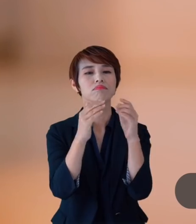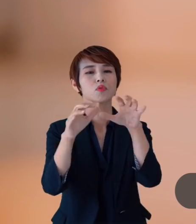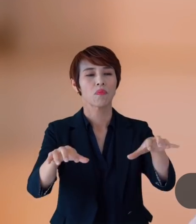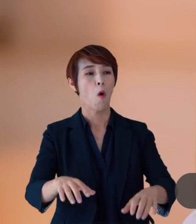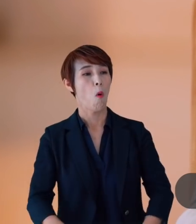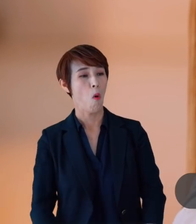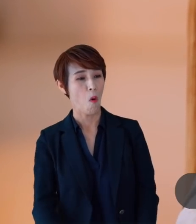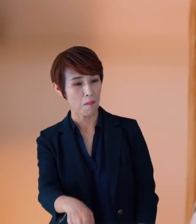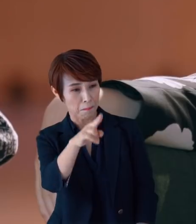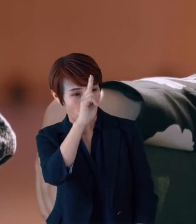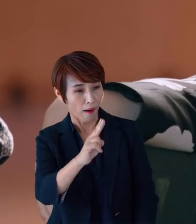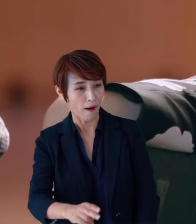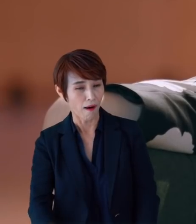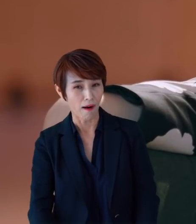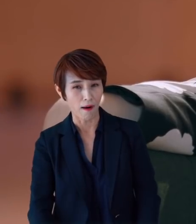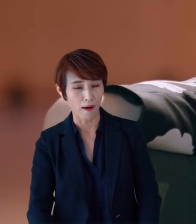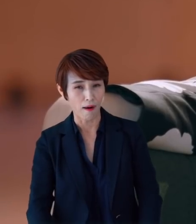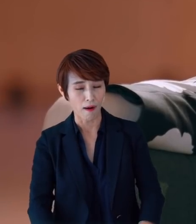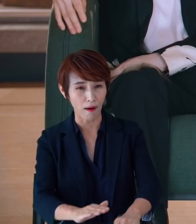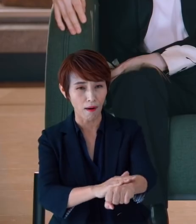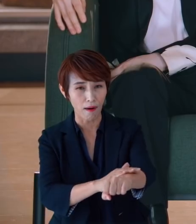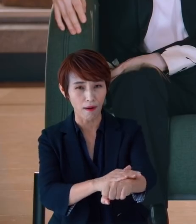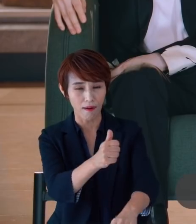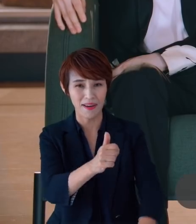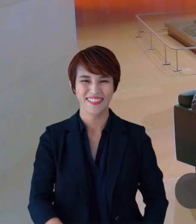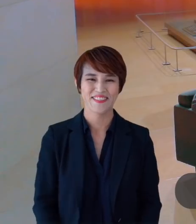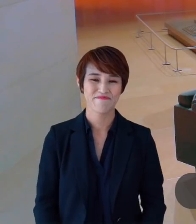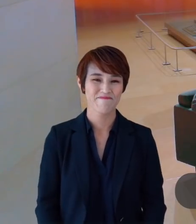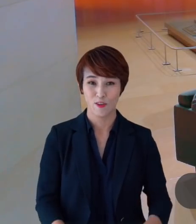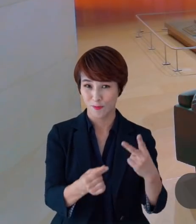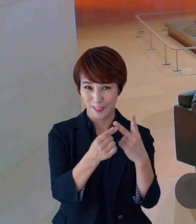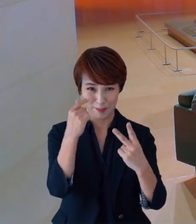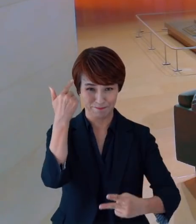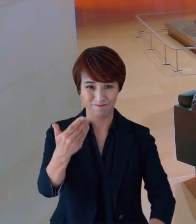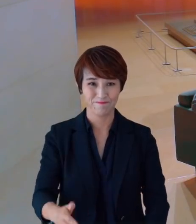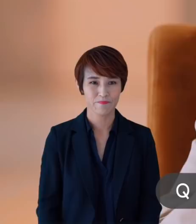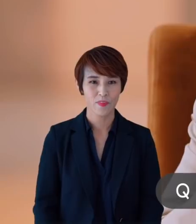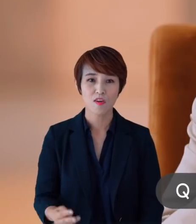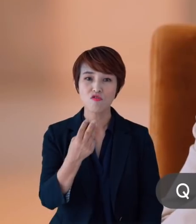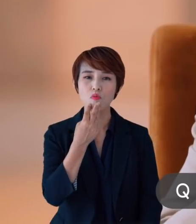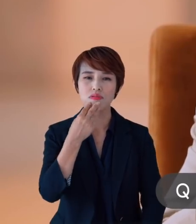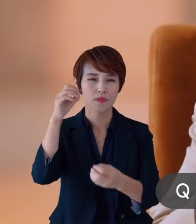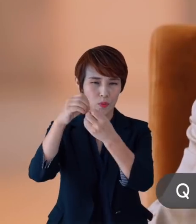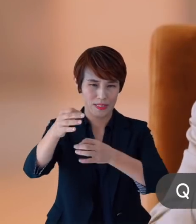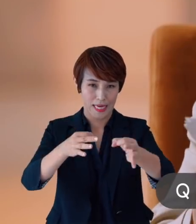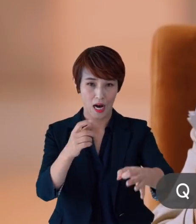Correct! The hint was too obvious. Now the next one! At Seoul’s most central traditional market, the Gwangjang Market...